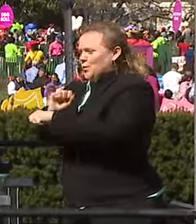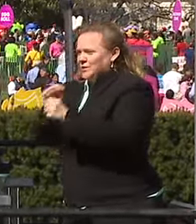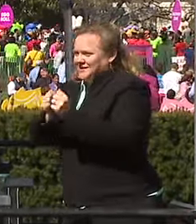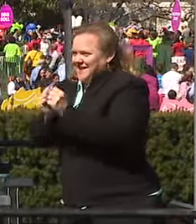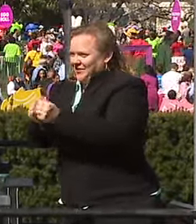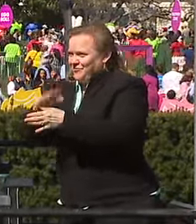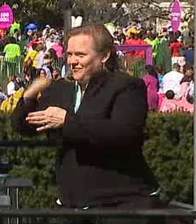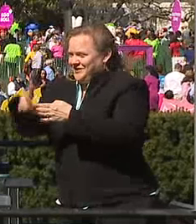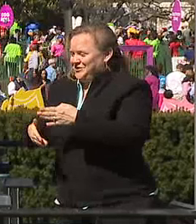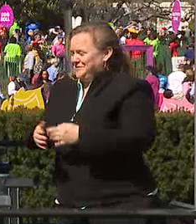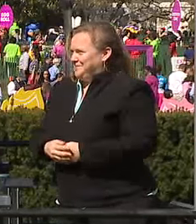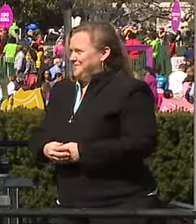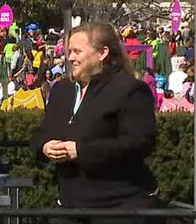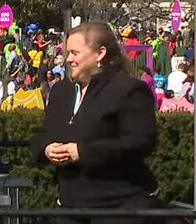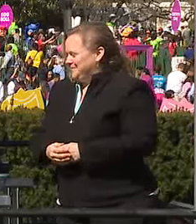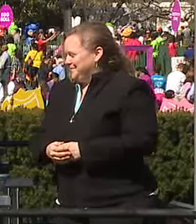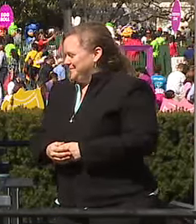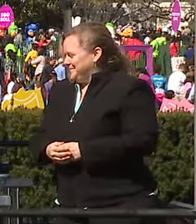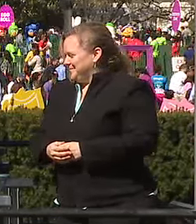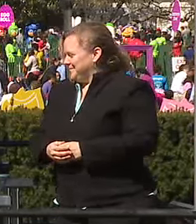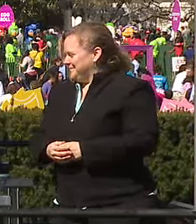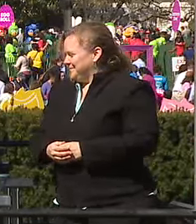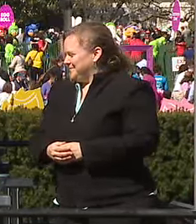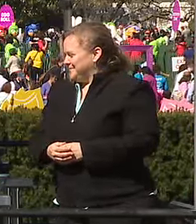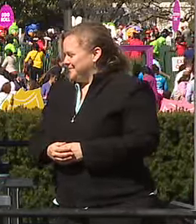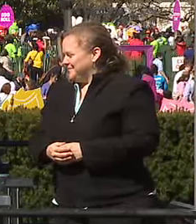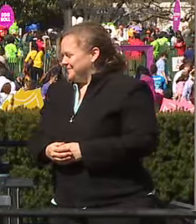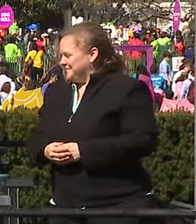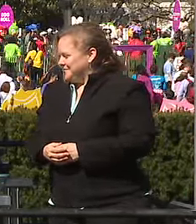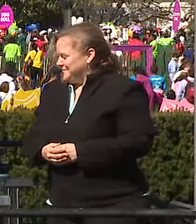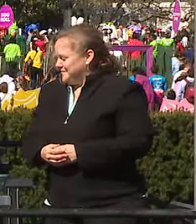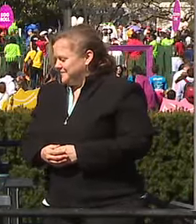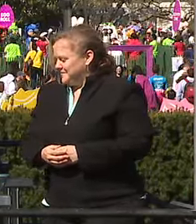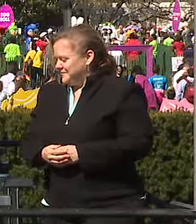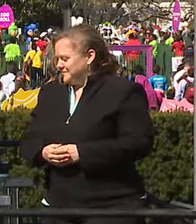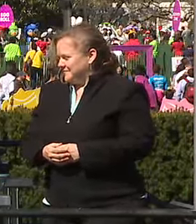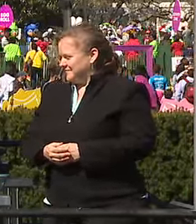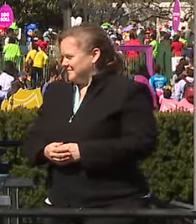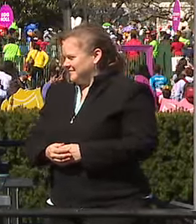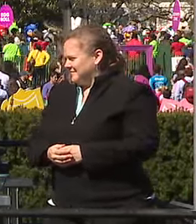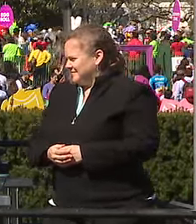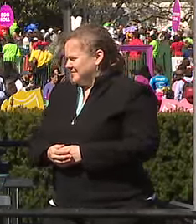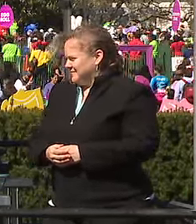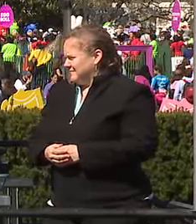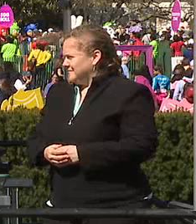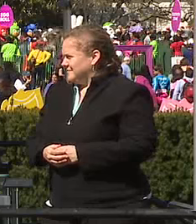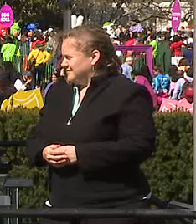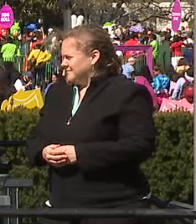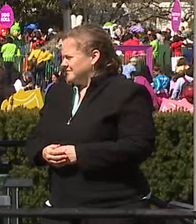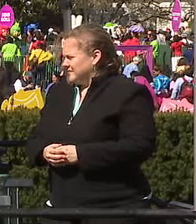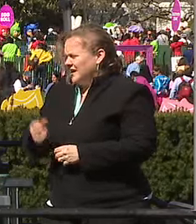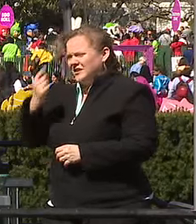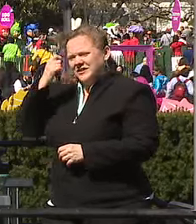And this is something you can really easily.